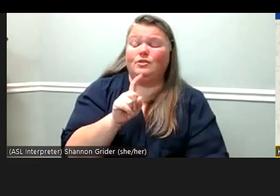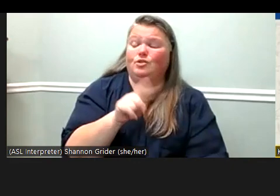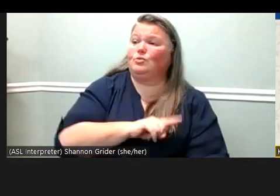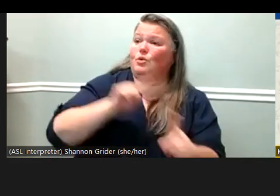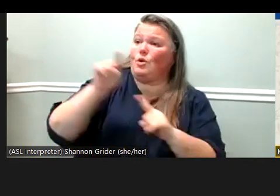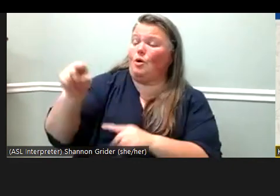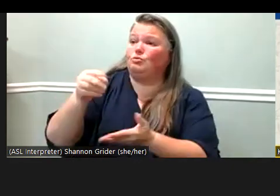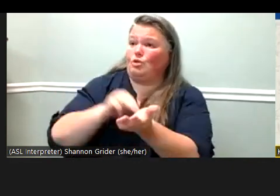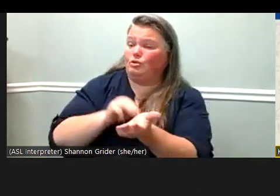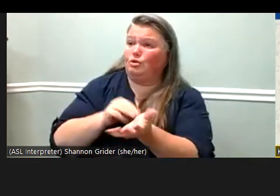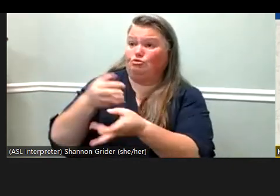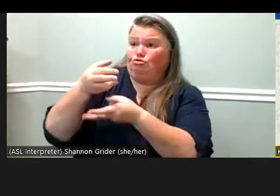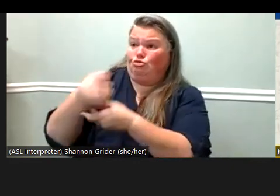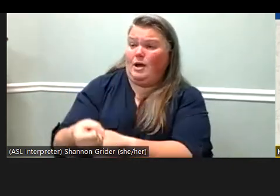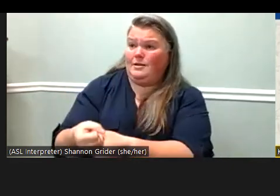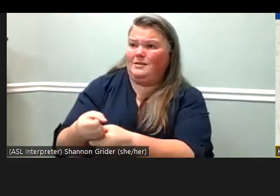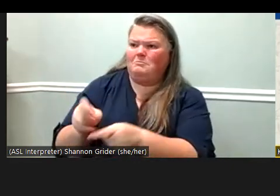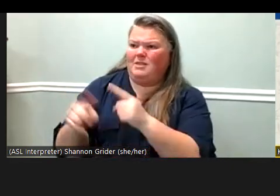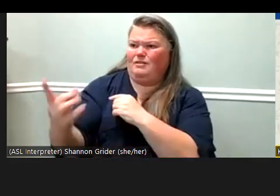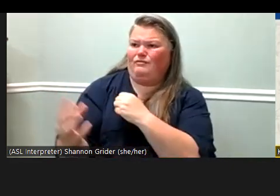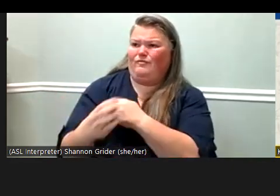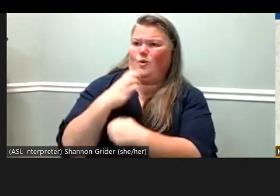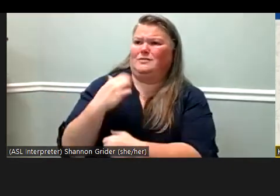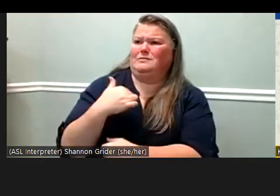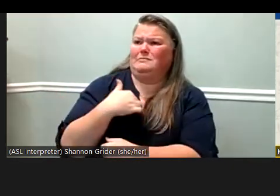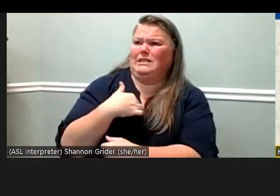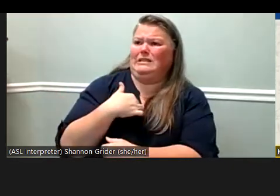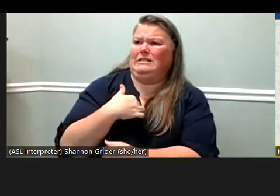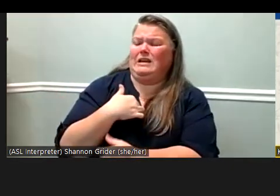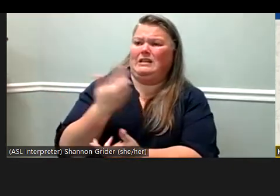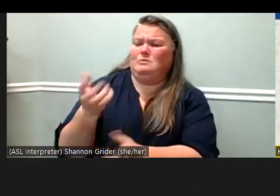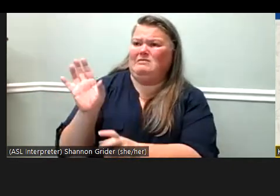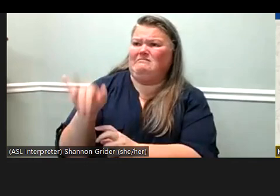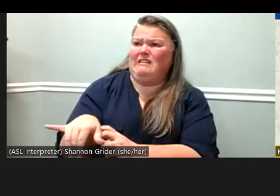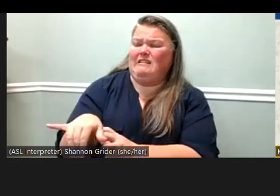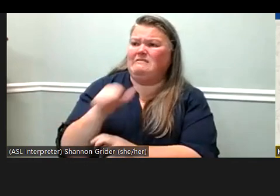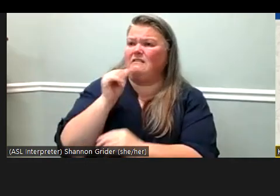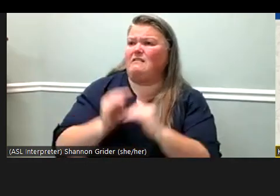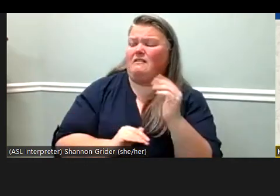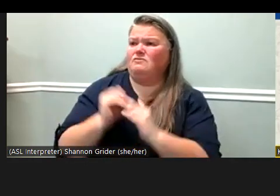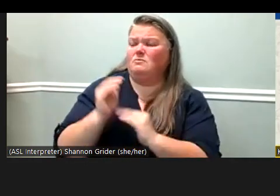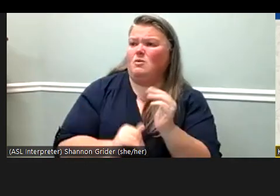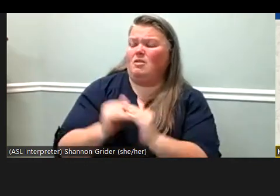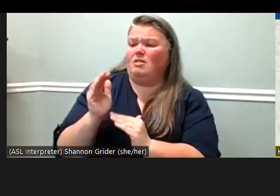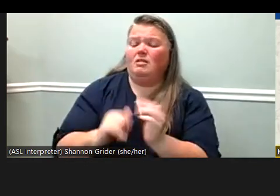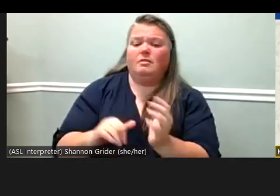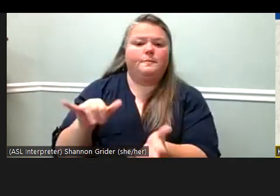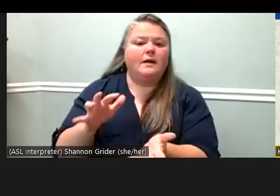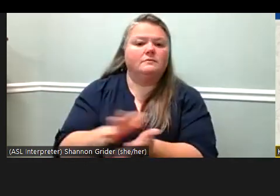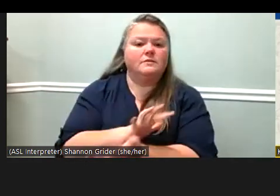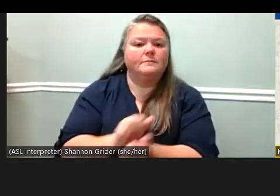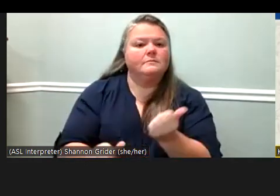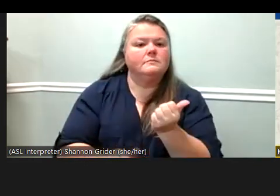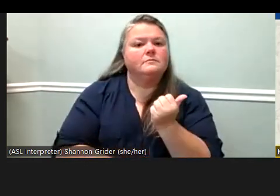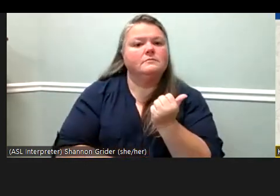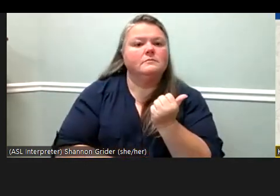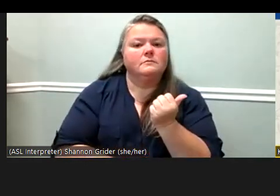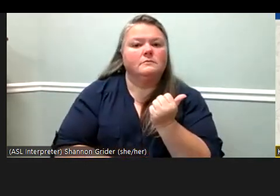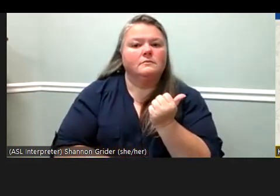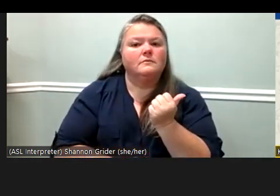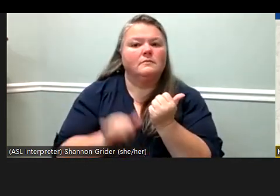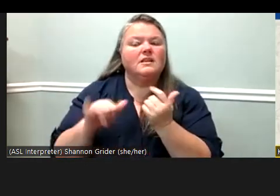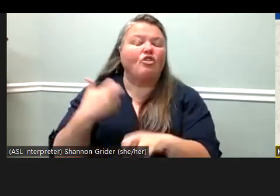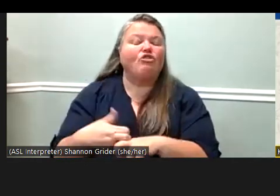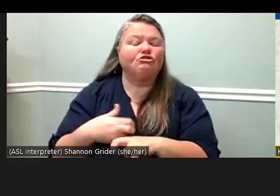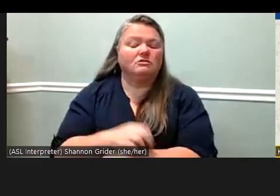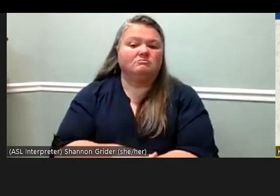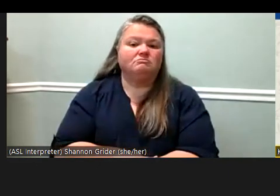AND AFFECTED ME A LITTLE BIT. SO THE WAY THAT OTHERS TREAT US AFFECTS OR MENTAL HEALTH ALSO. SO THAT COULD BE AN ACTUALLY REALLY TRAUMATIC EXPERIENCE TO GO TO SOMEBODY